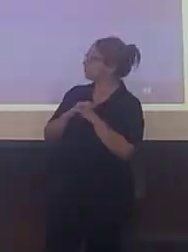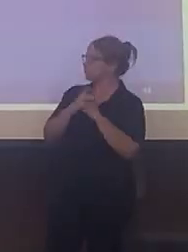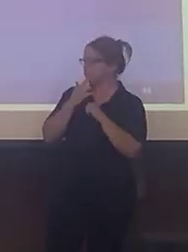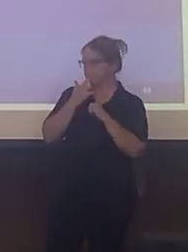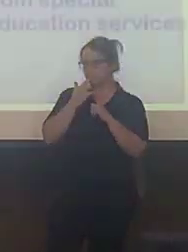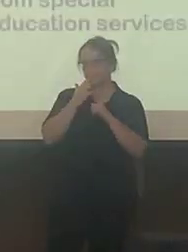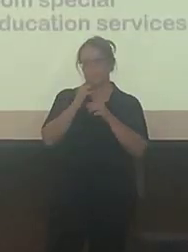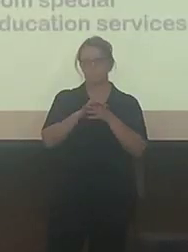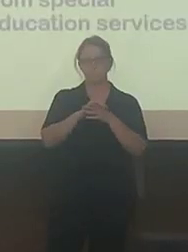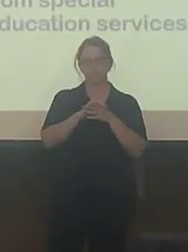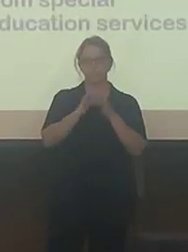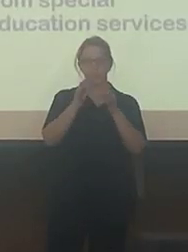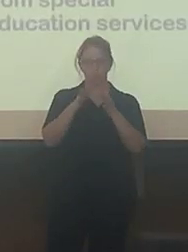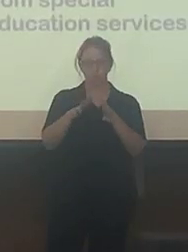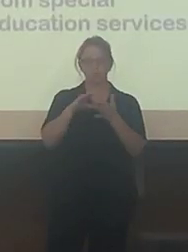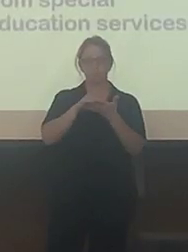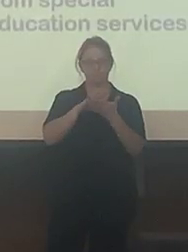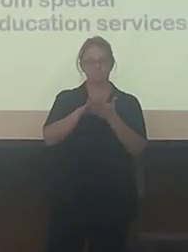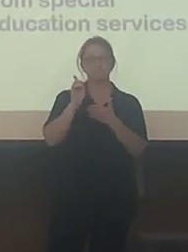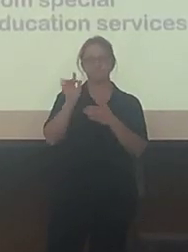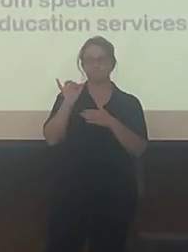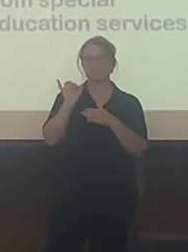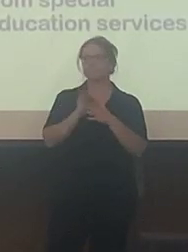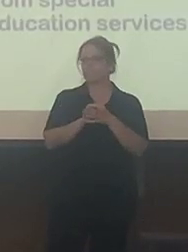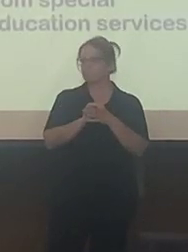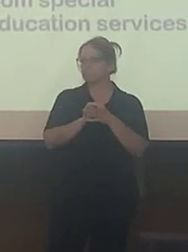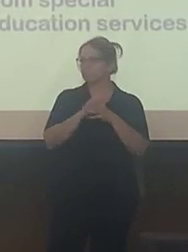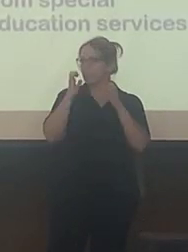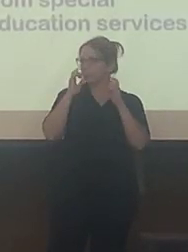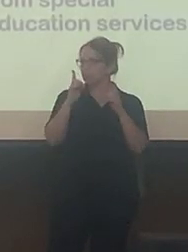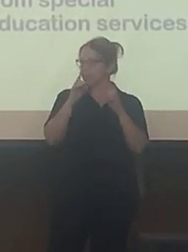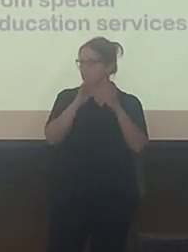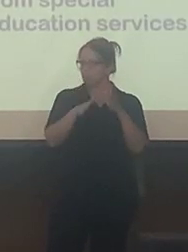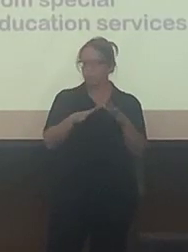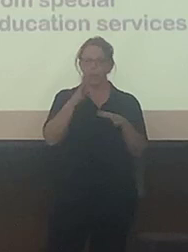um yes an interpreter is on there as well educational interpreter counseling speech i mean